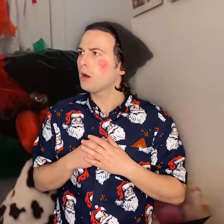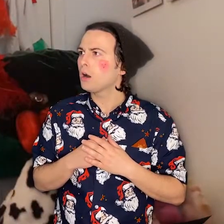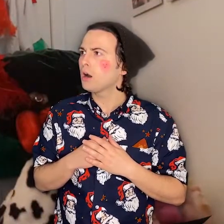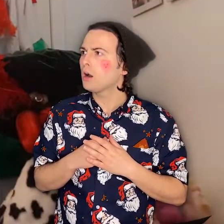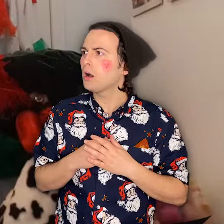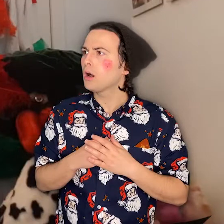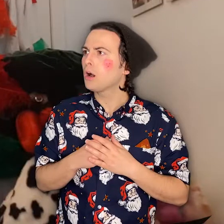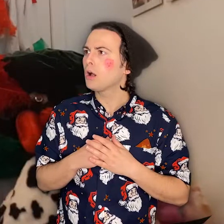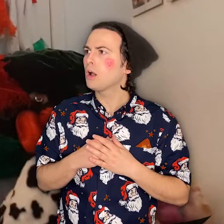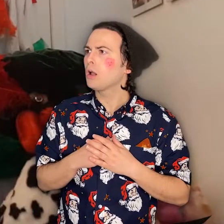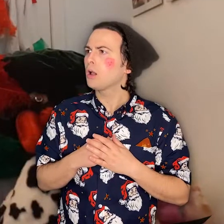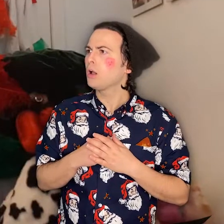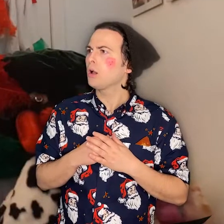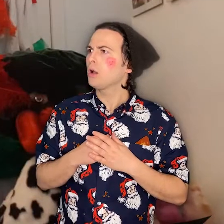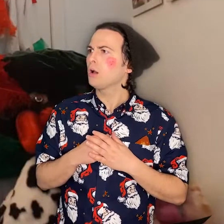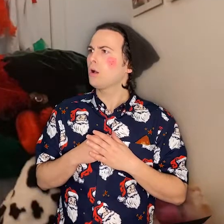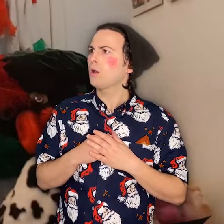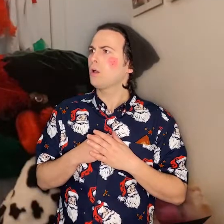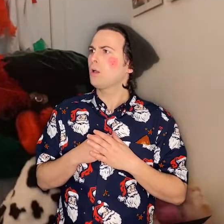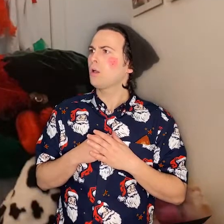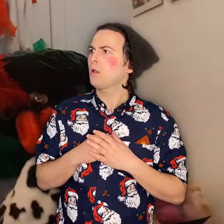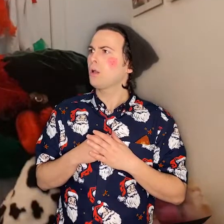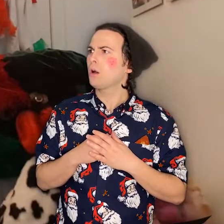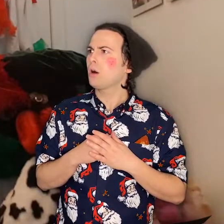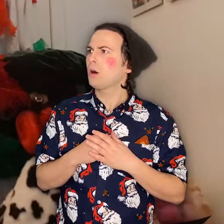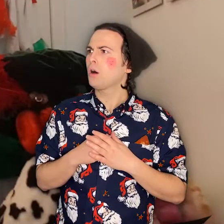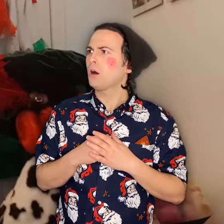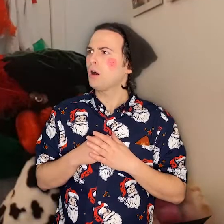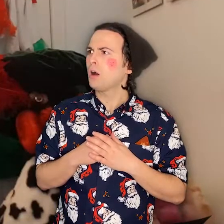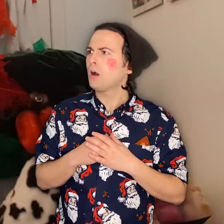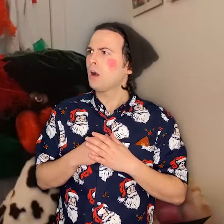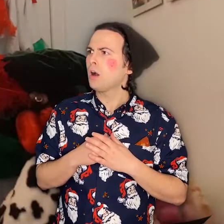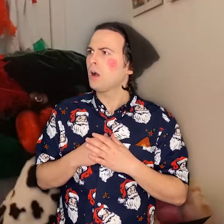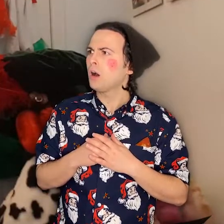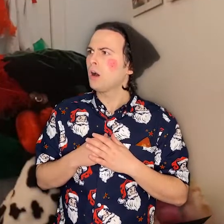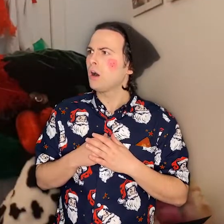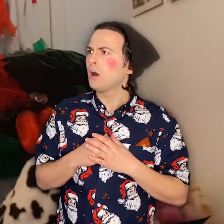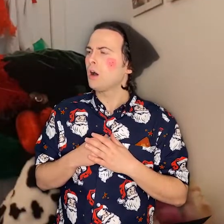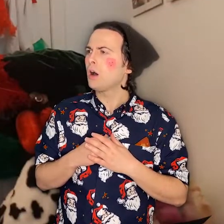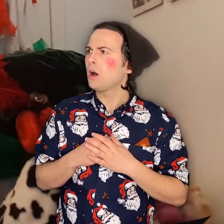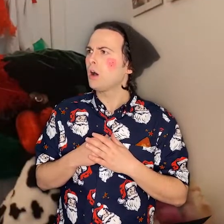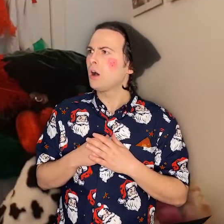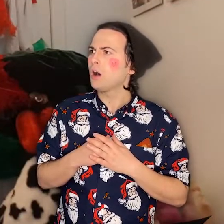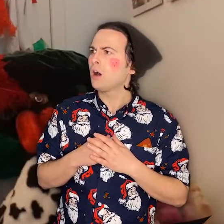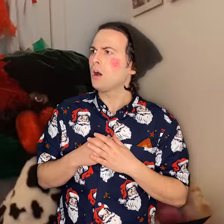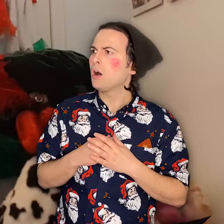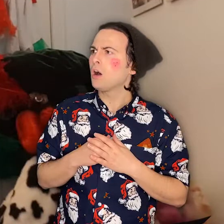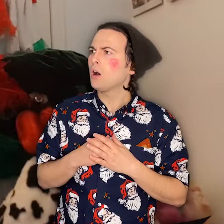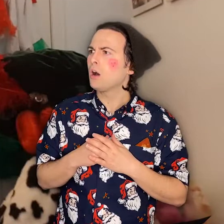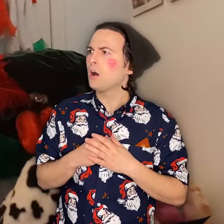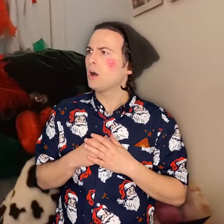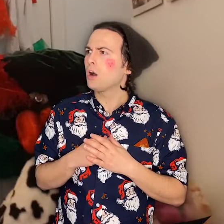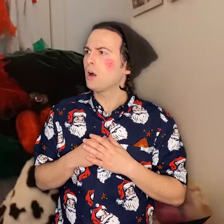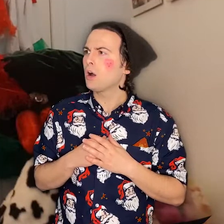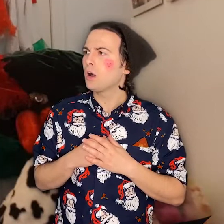settled all over her face. It was like when Audrey became the Queen of Mean in Descendants 3